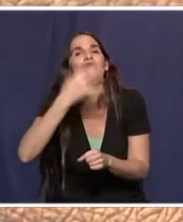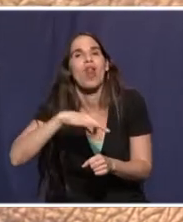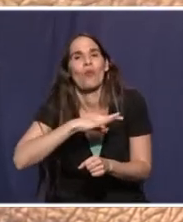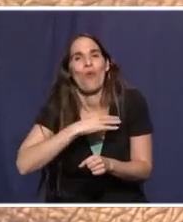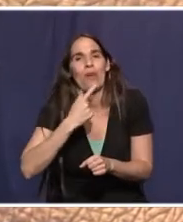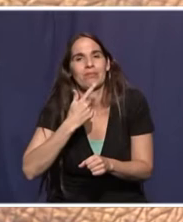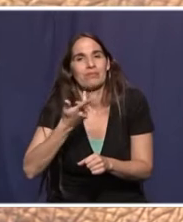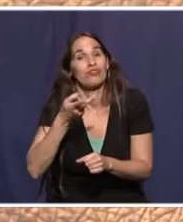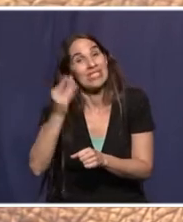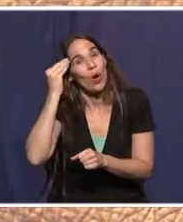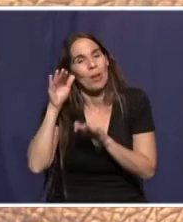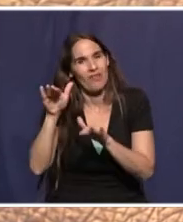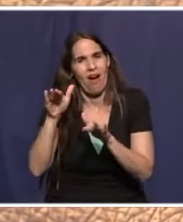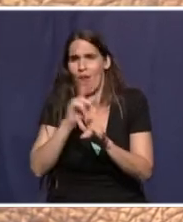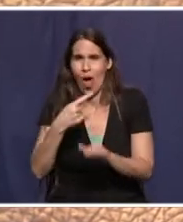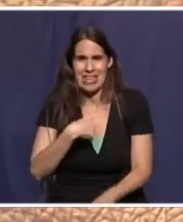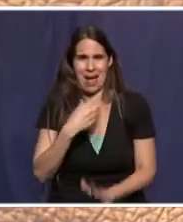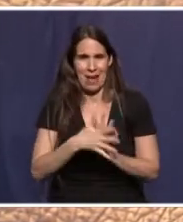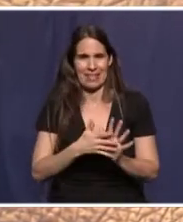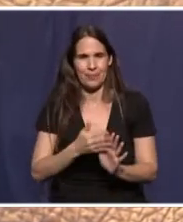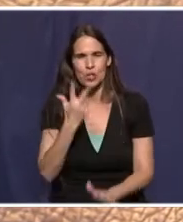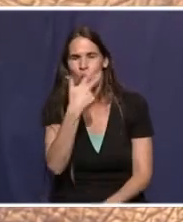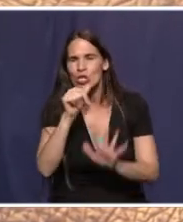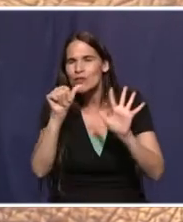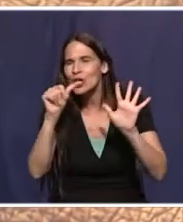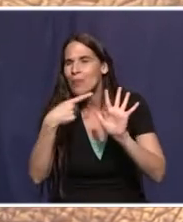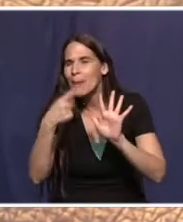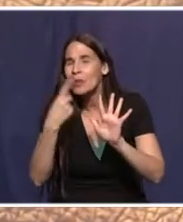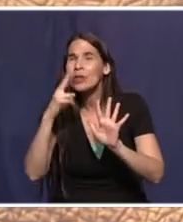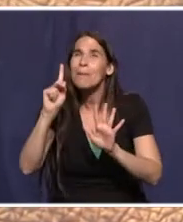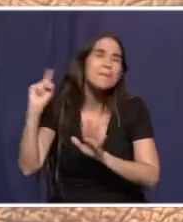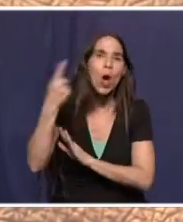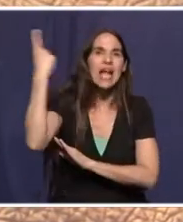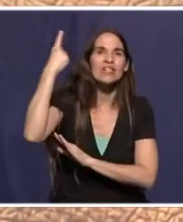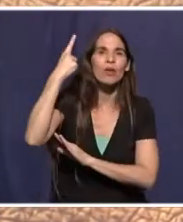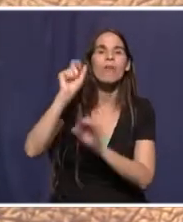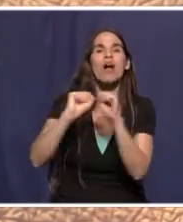36 times more than any other imperative, the Torah tells us to be compassionate,